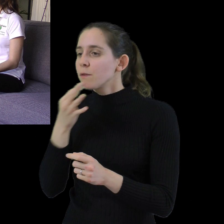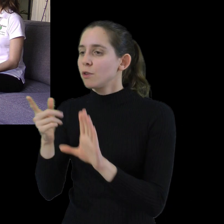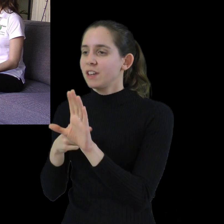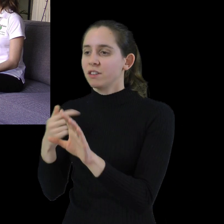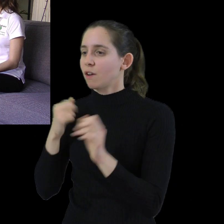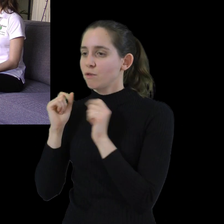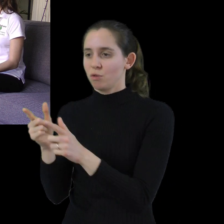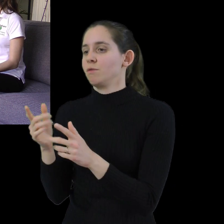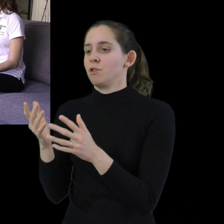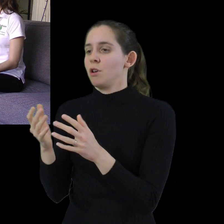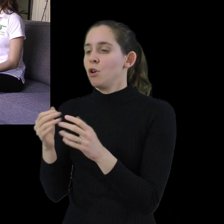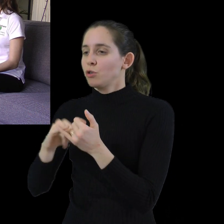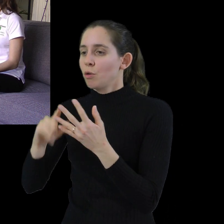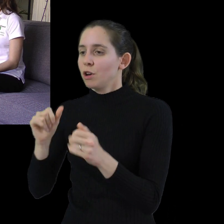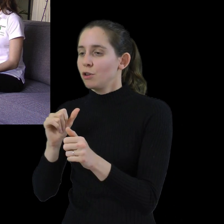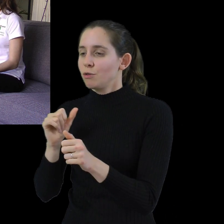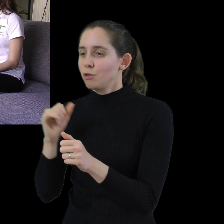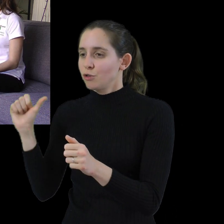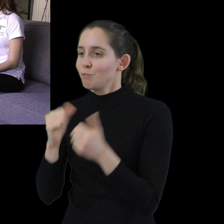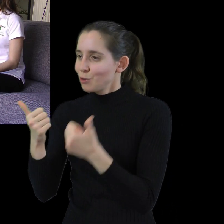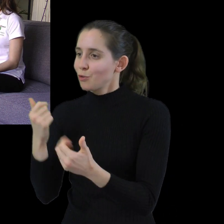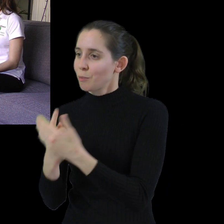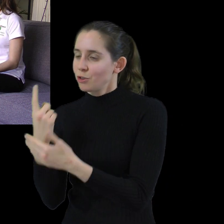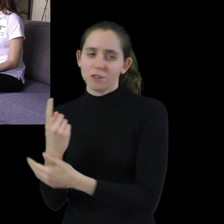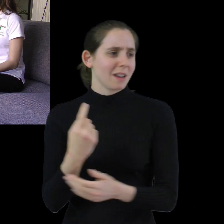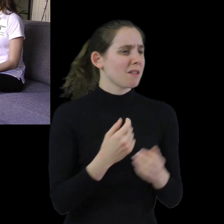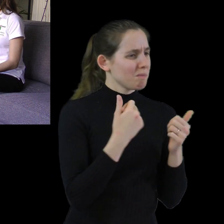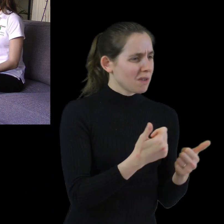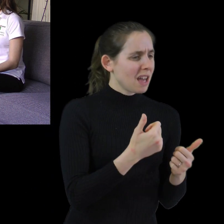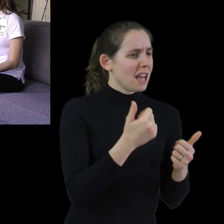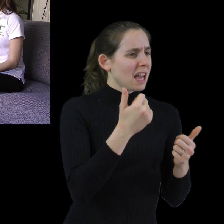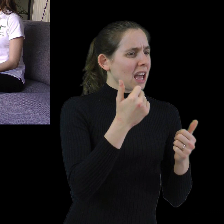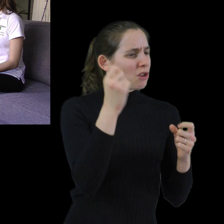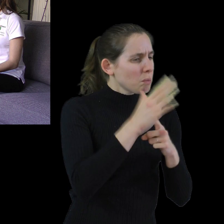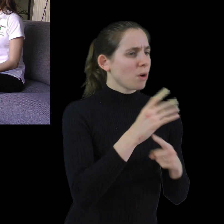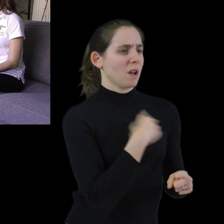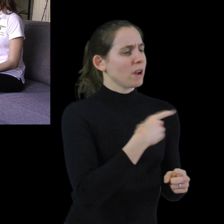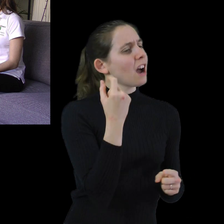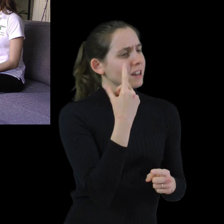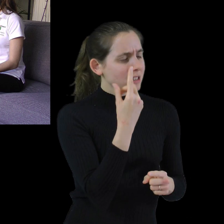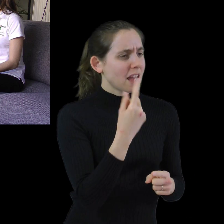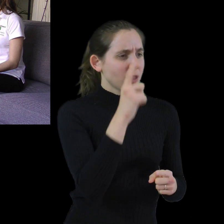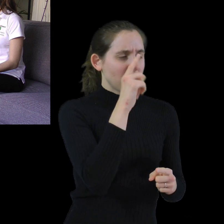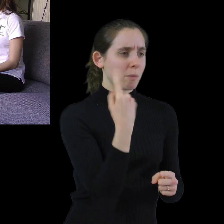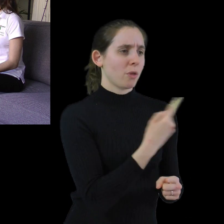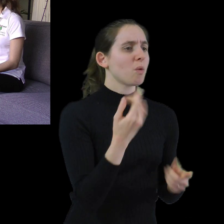so it should be an excellent opportunity. Wayne: So it's those sort of things that are really critical, that we understand the people that we're actually serving.